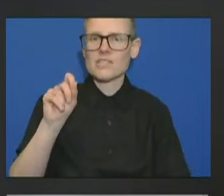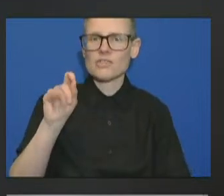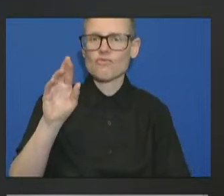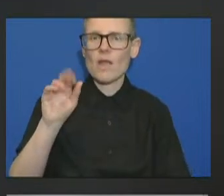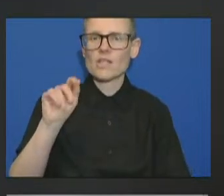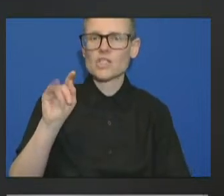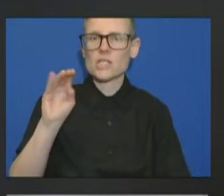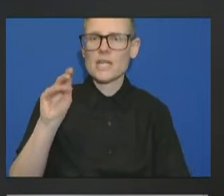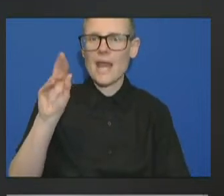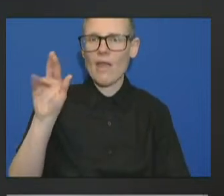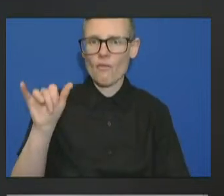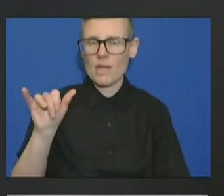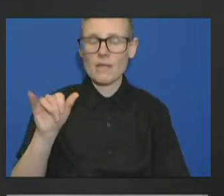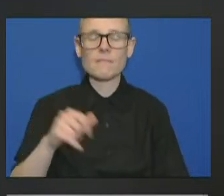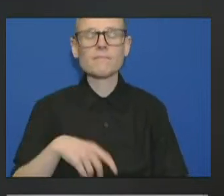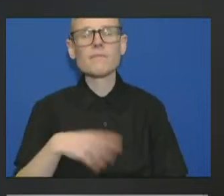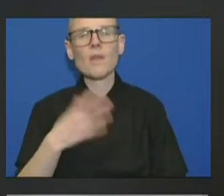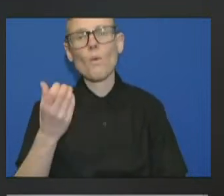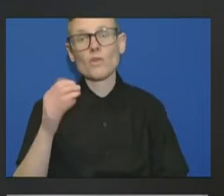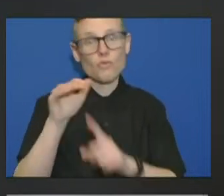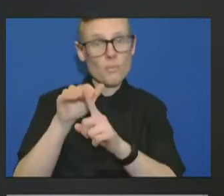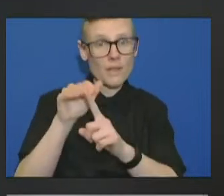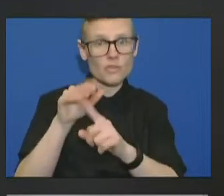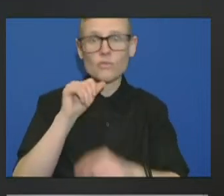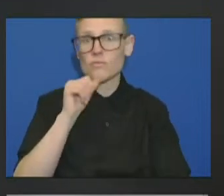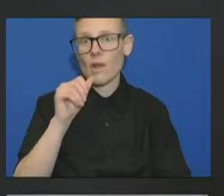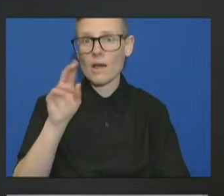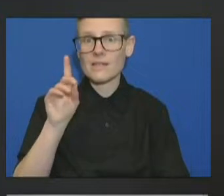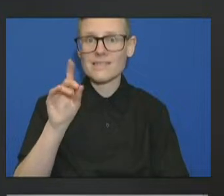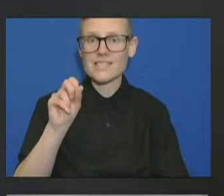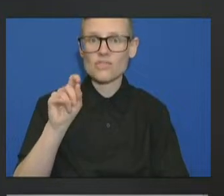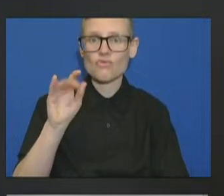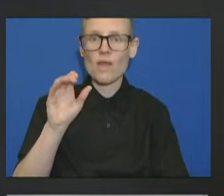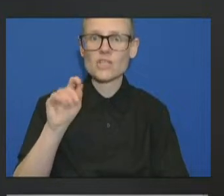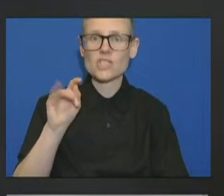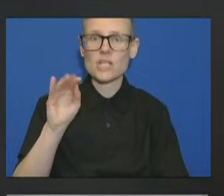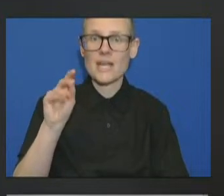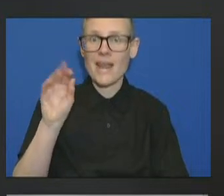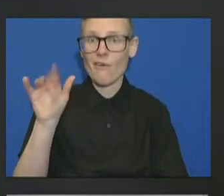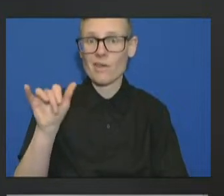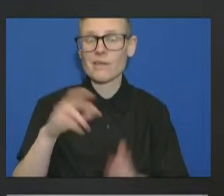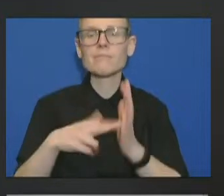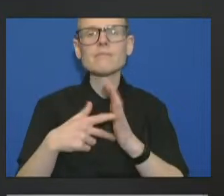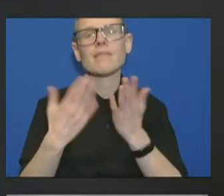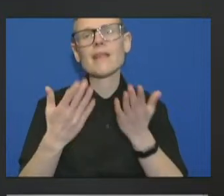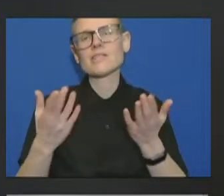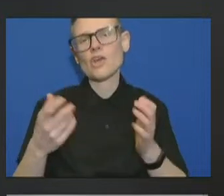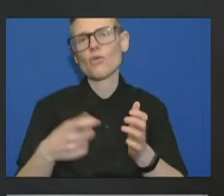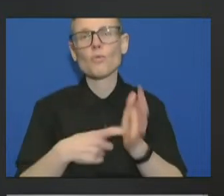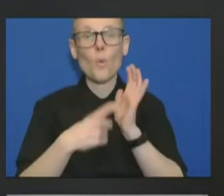that we didn't touch in the in the nondiscretionary part. Just